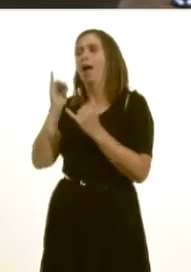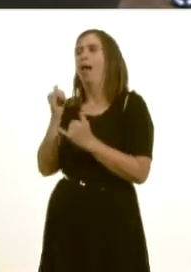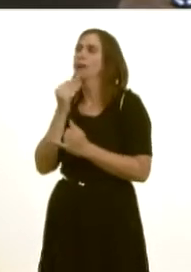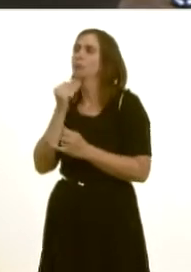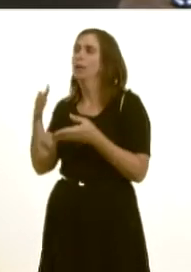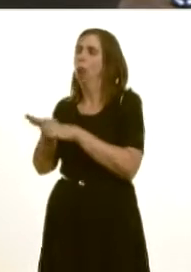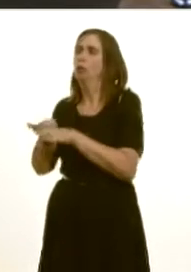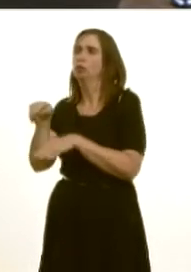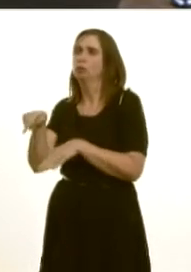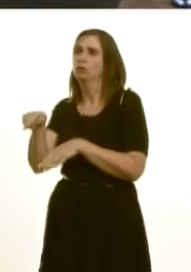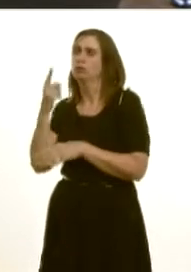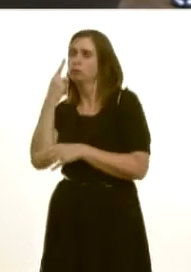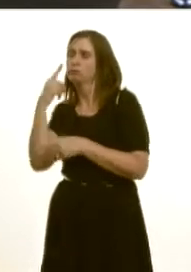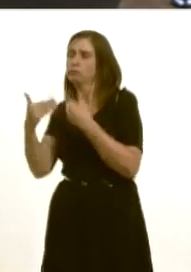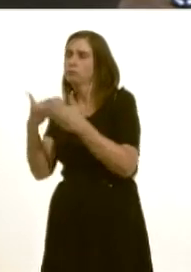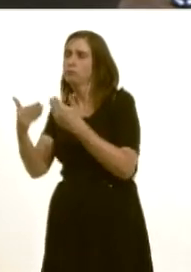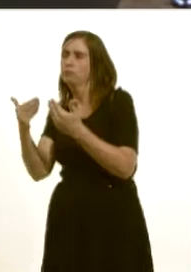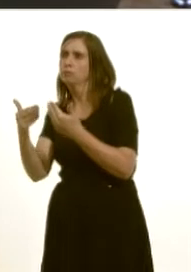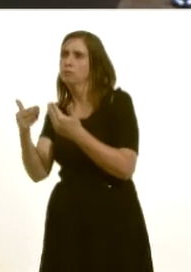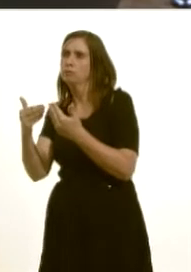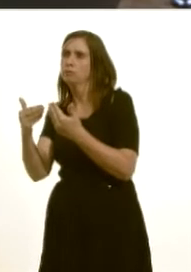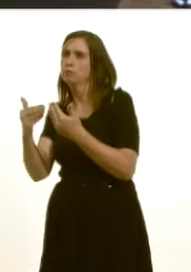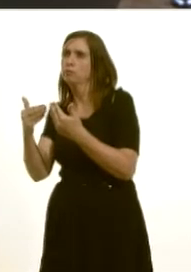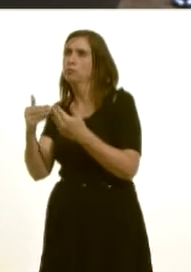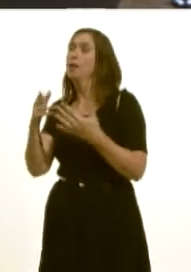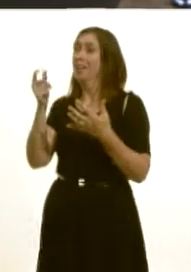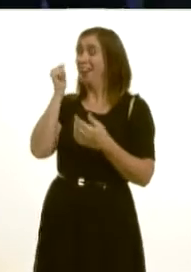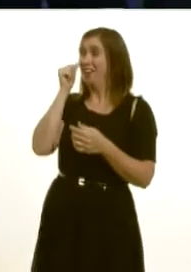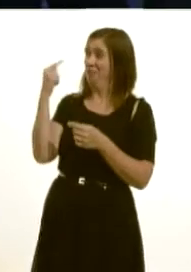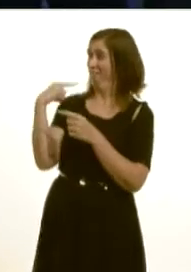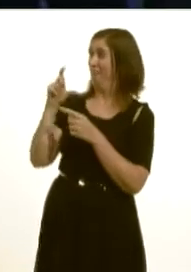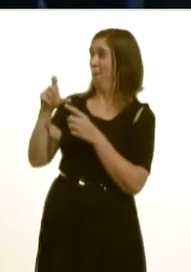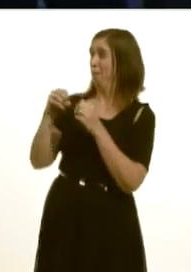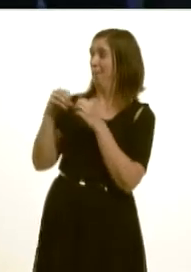that the gentleman once stood as a candidate for this place, back in 1999 in Aberavon;